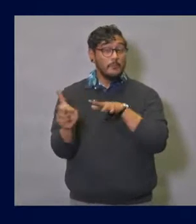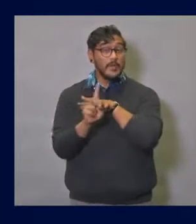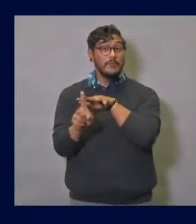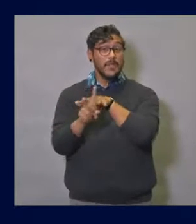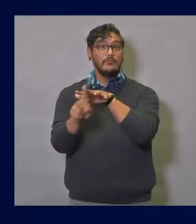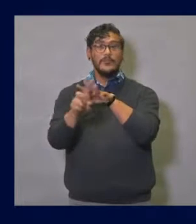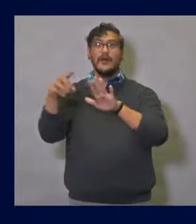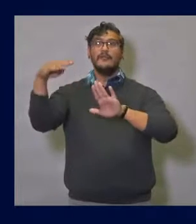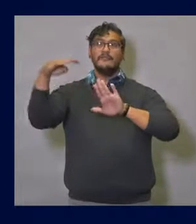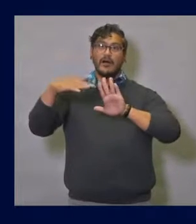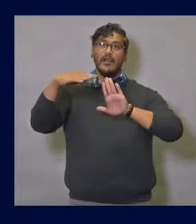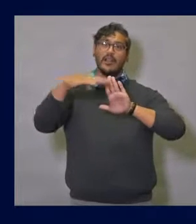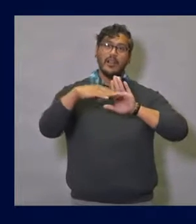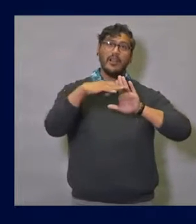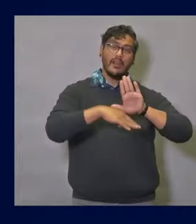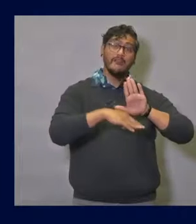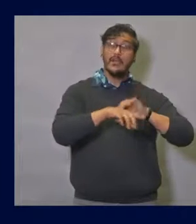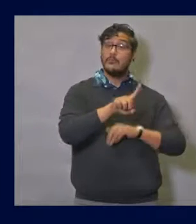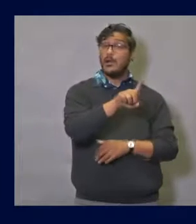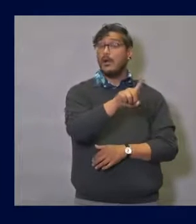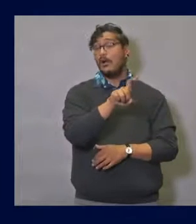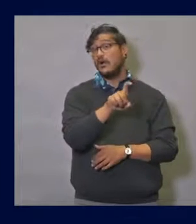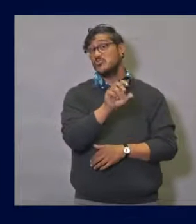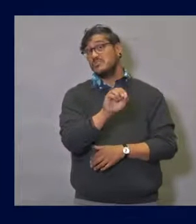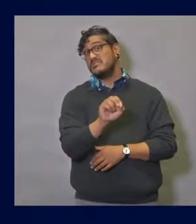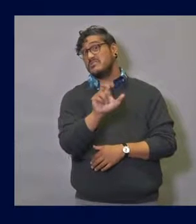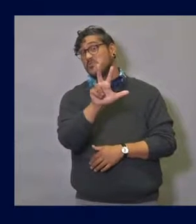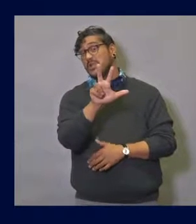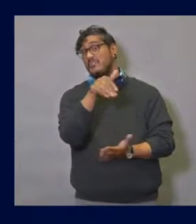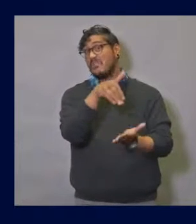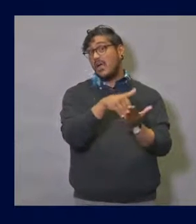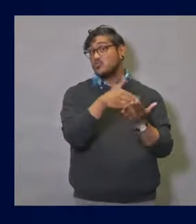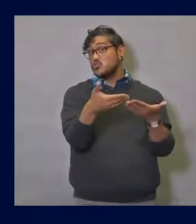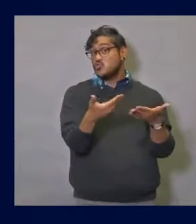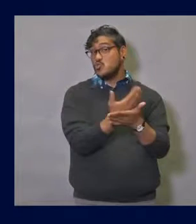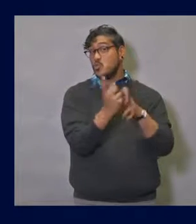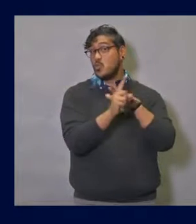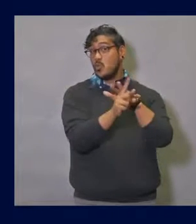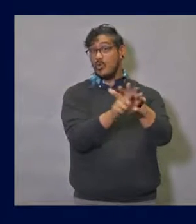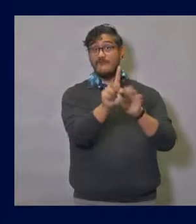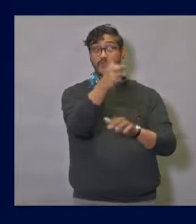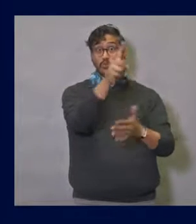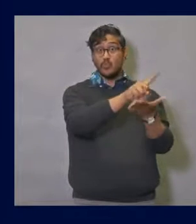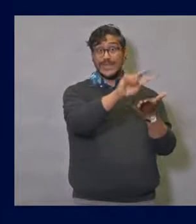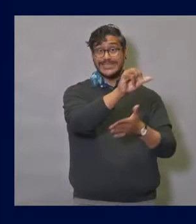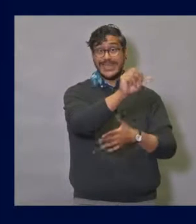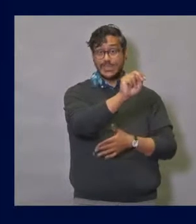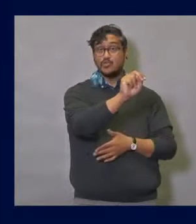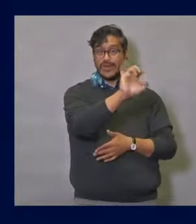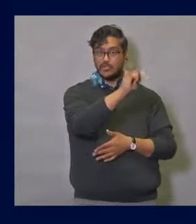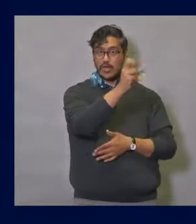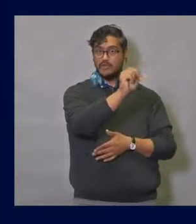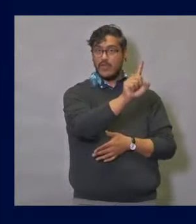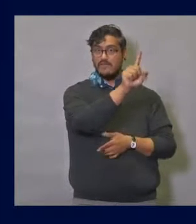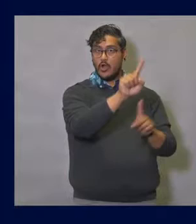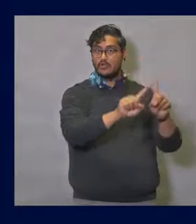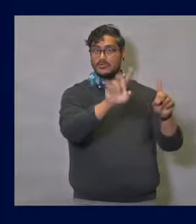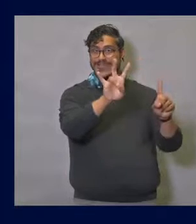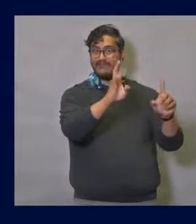THE WEEKLY NEW CASES HAVE FALLEN